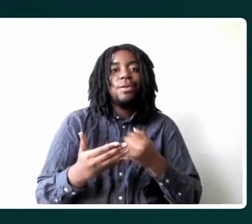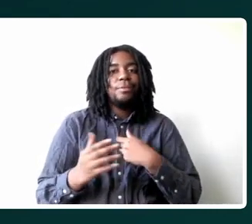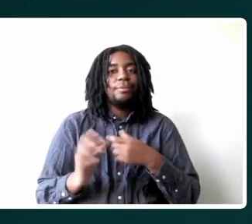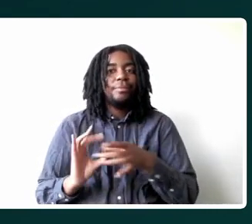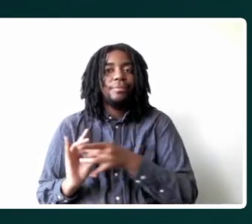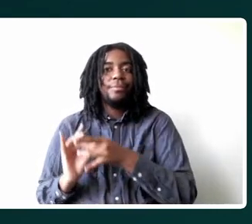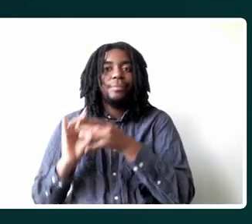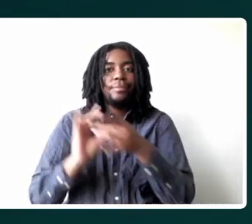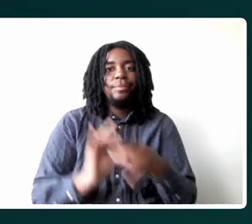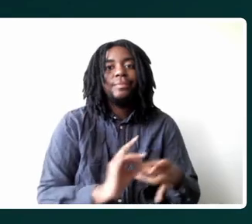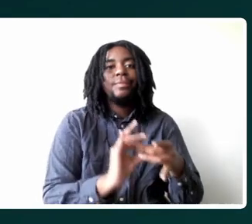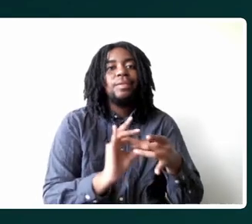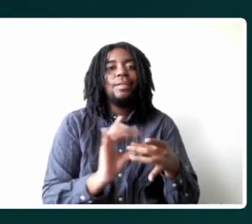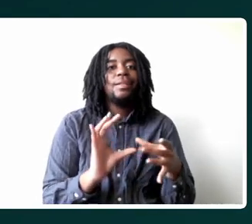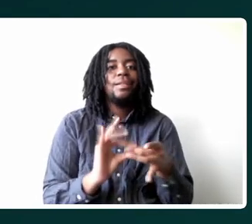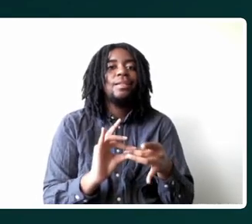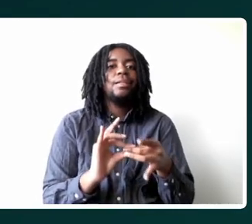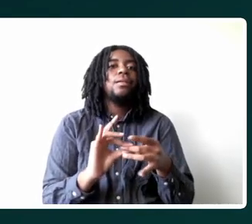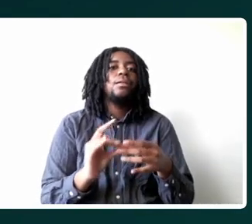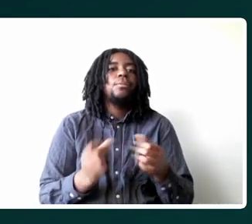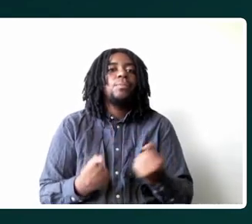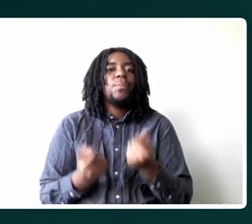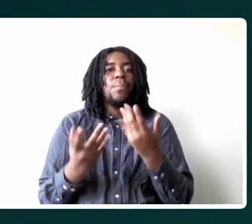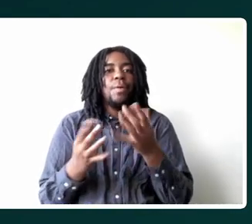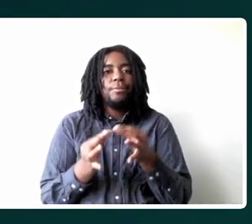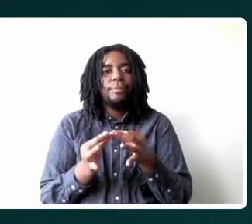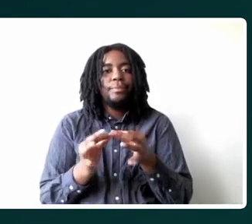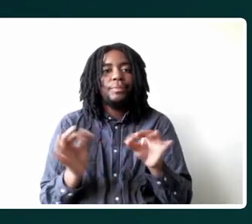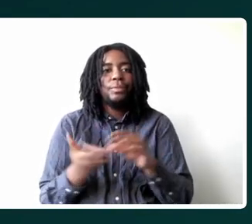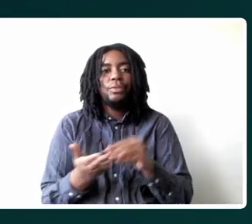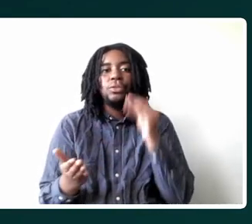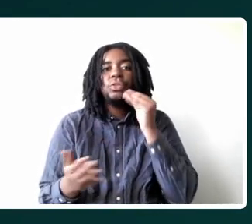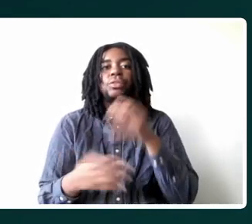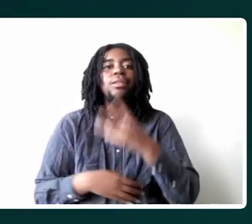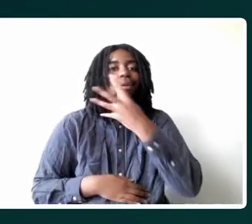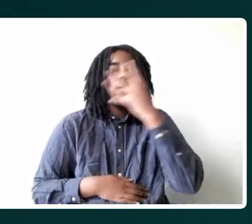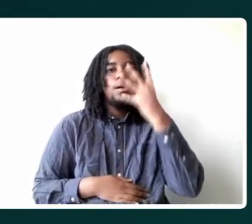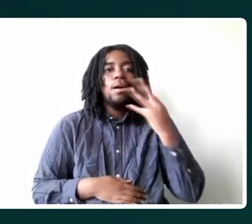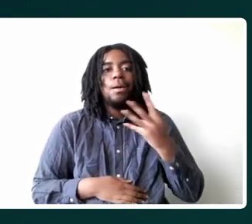learners and immigrant populations into their communities. We know this to be very,